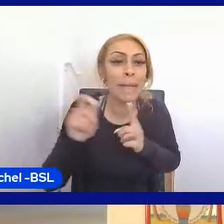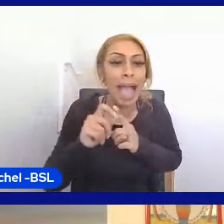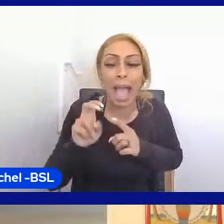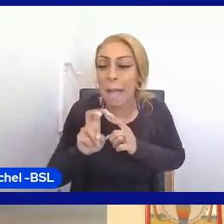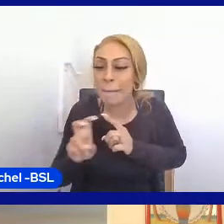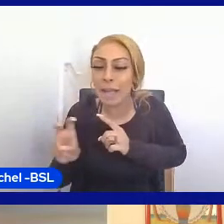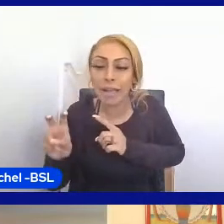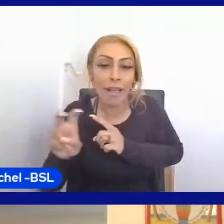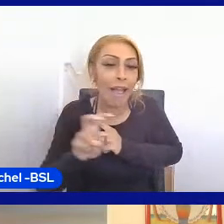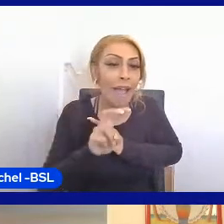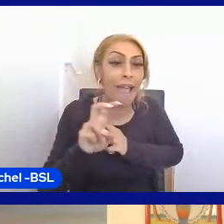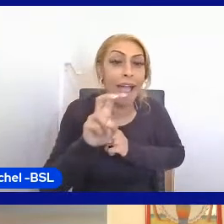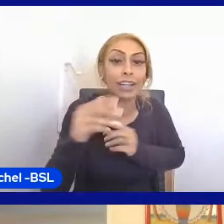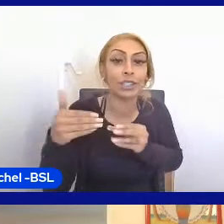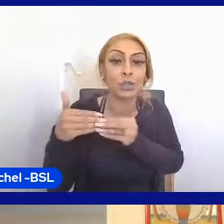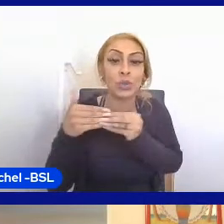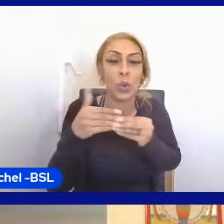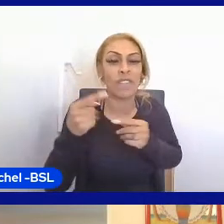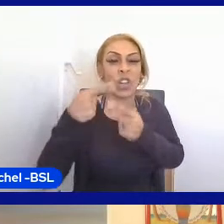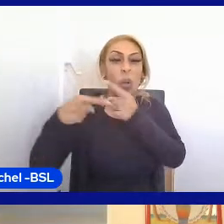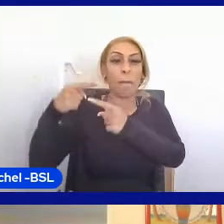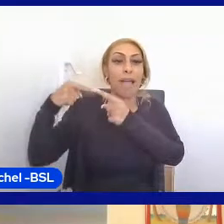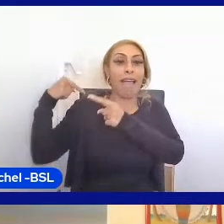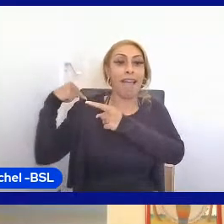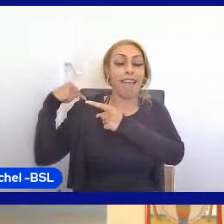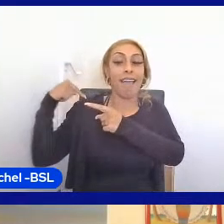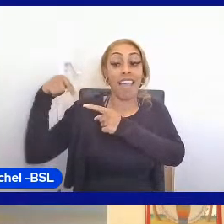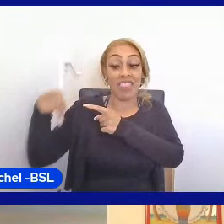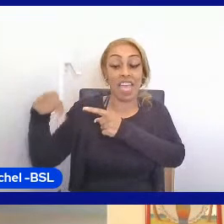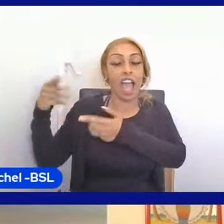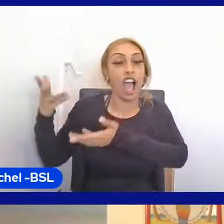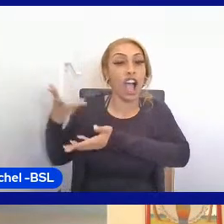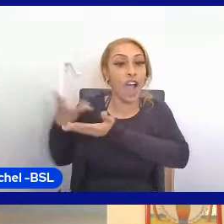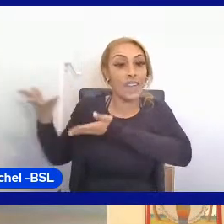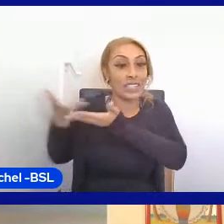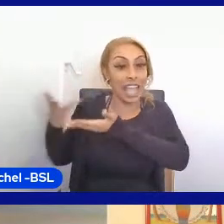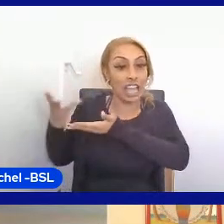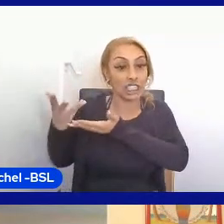which is great because it will be more accessible to people who have disabilities.